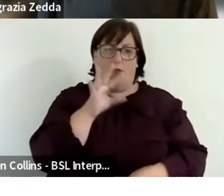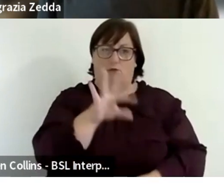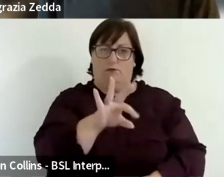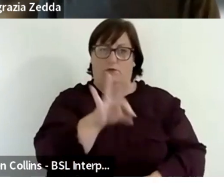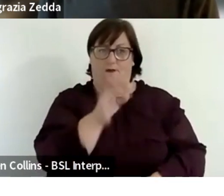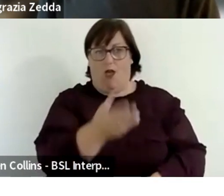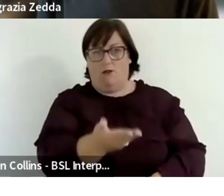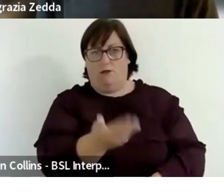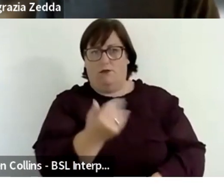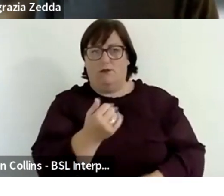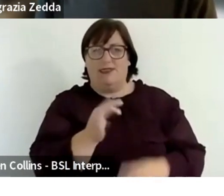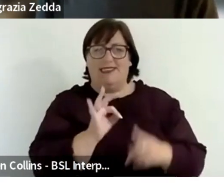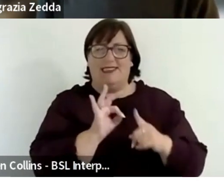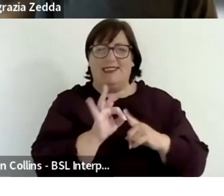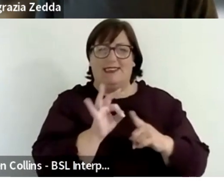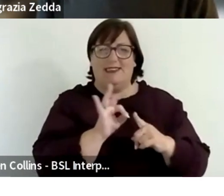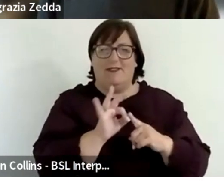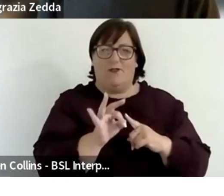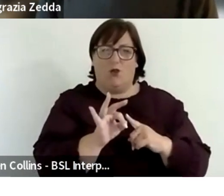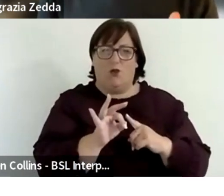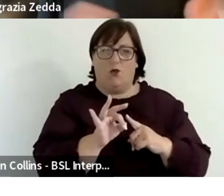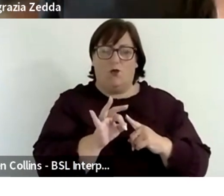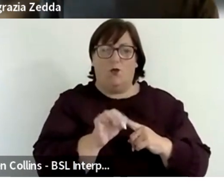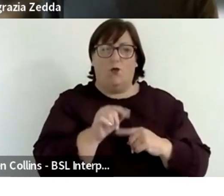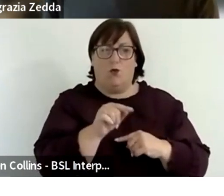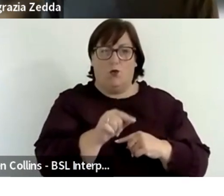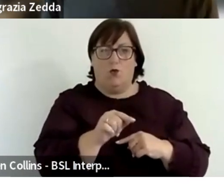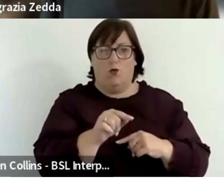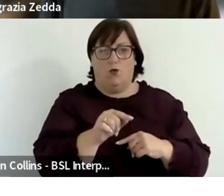communicate any access requirement during the process.